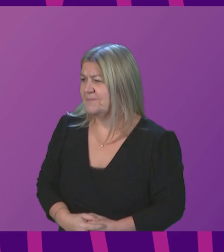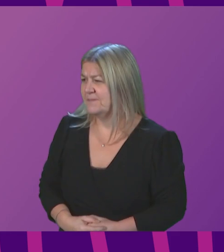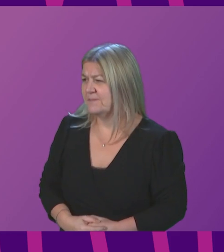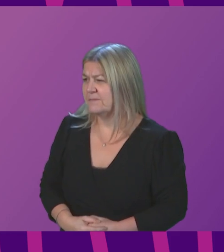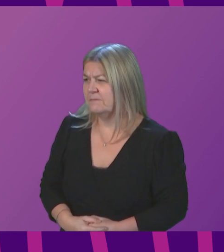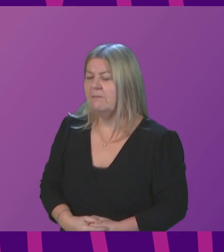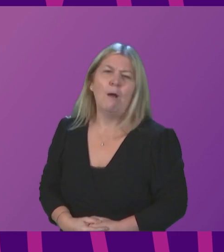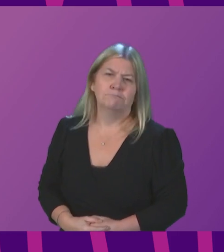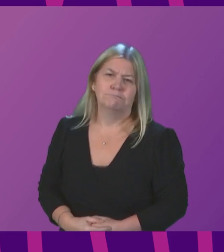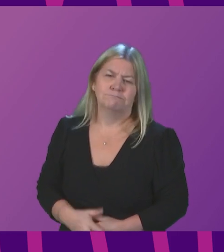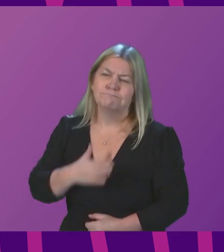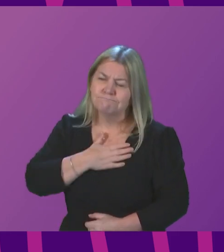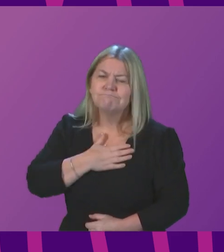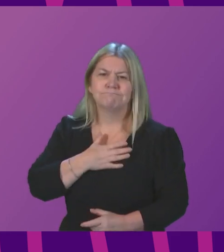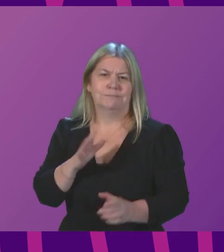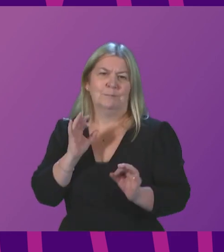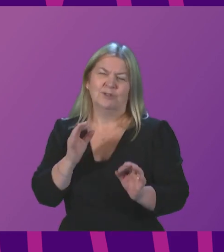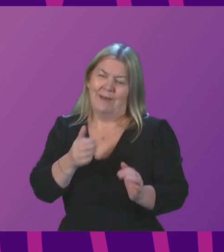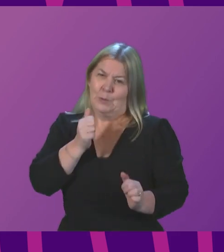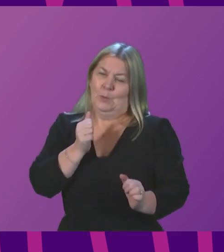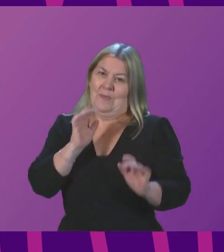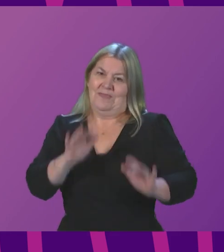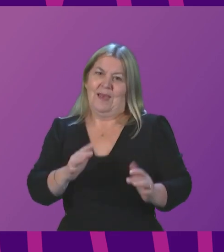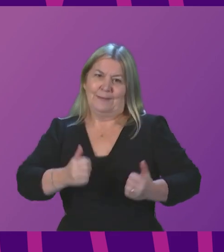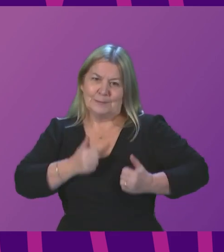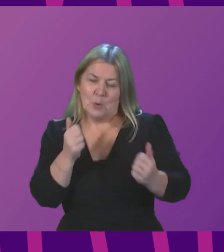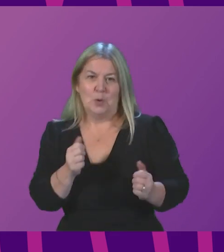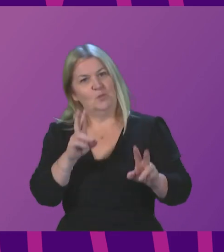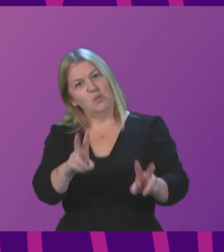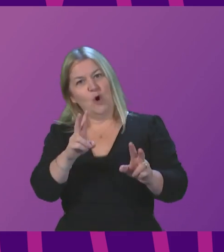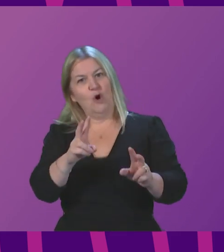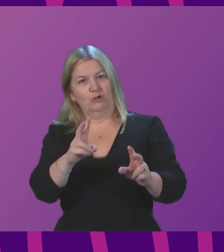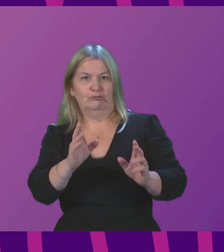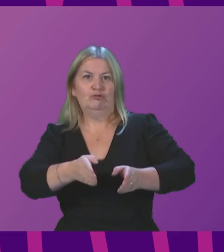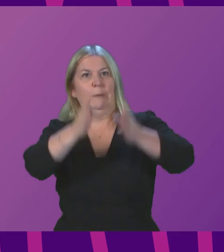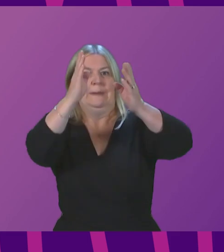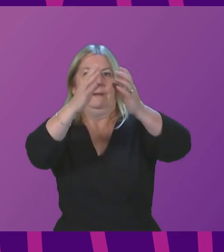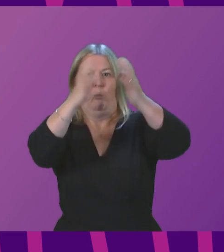chimney came down. I spoke to people who had worked in Longannet themselves, but also to